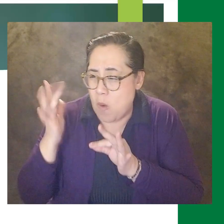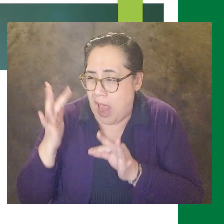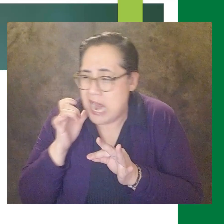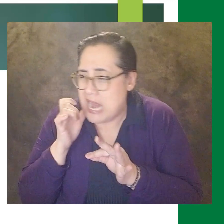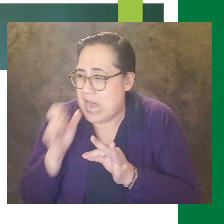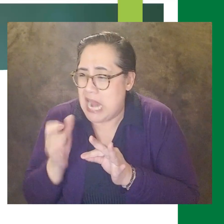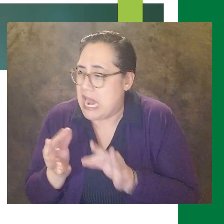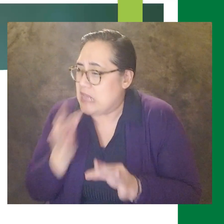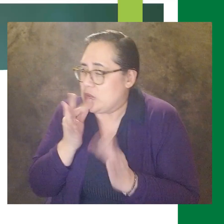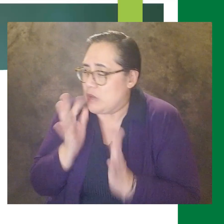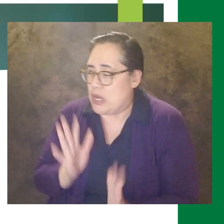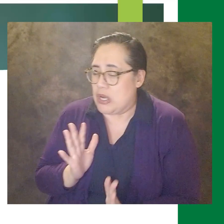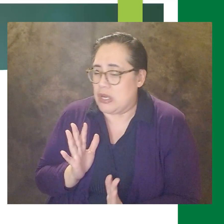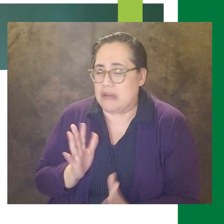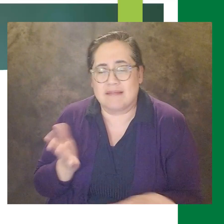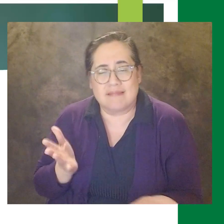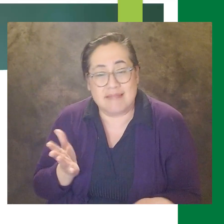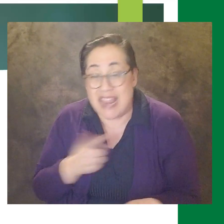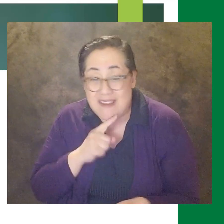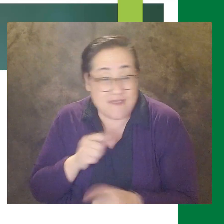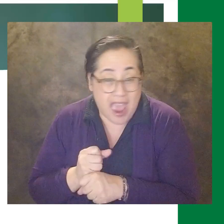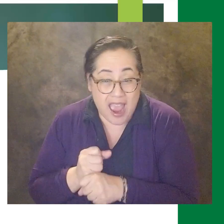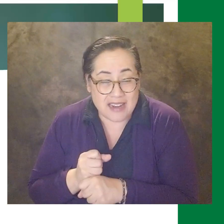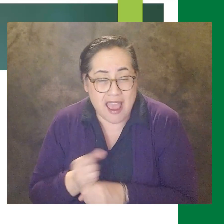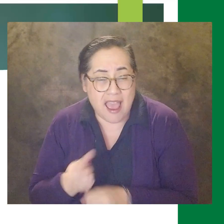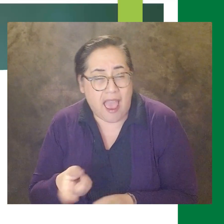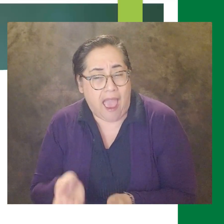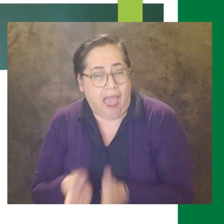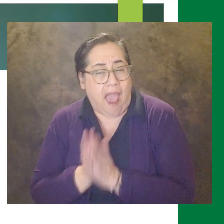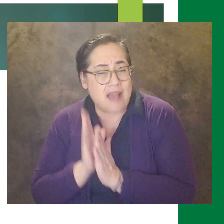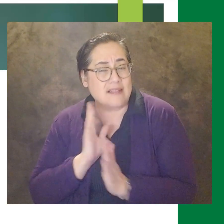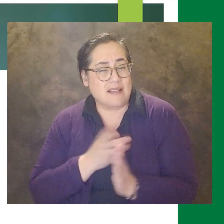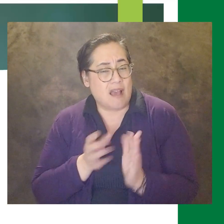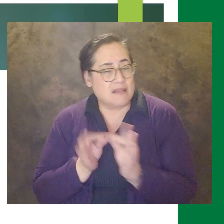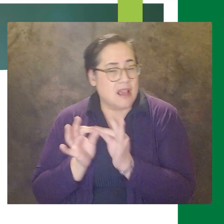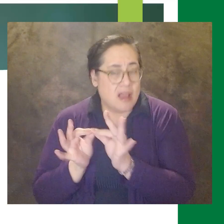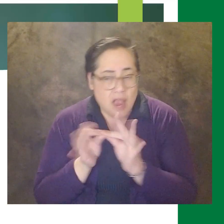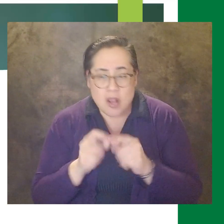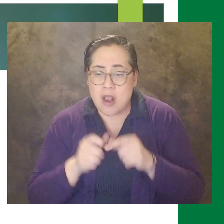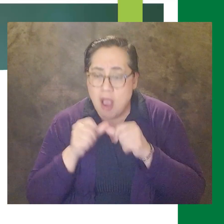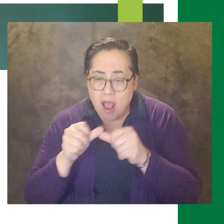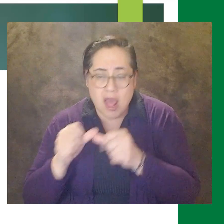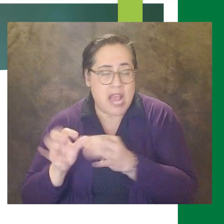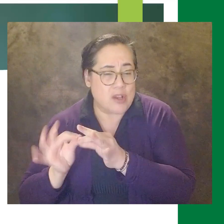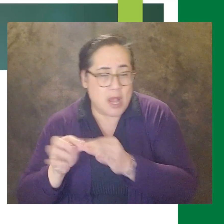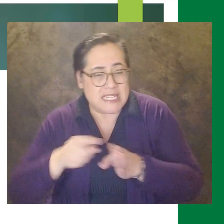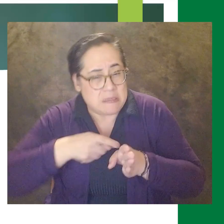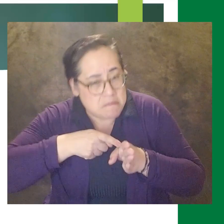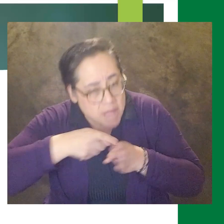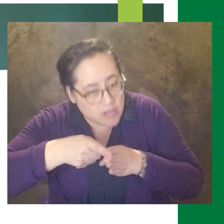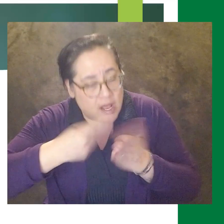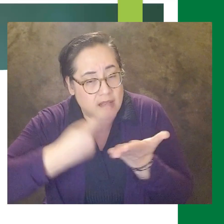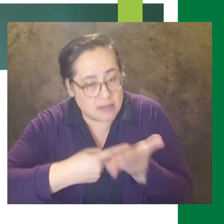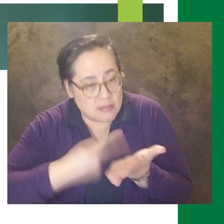In fact, it is asked of us constantly to ... interpret specialized discourse in reality.